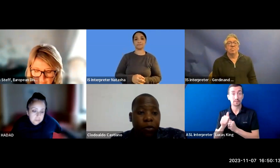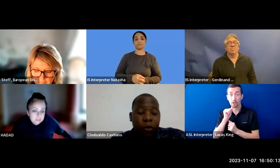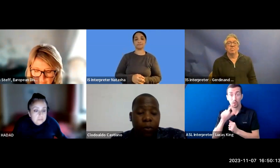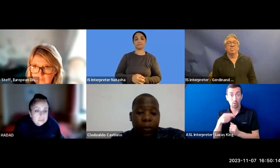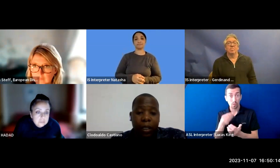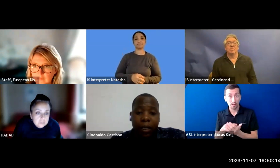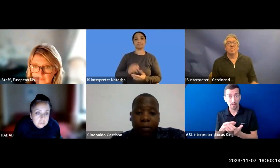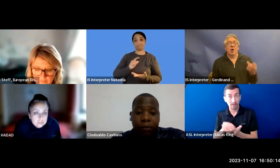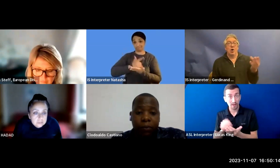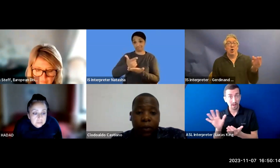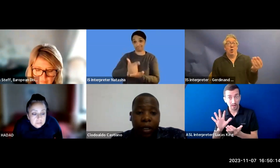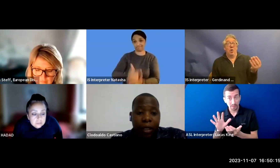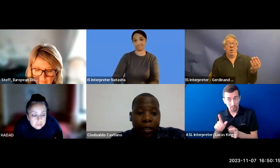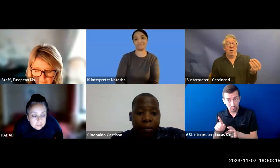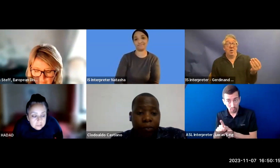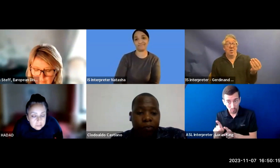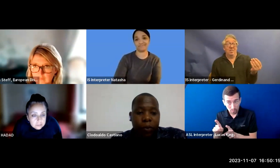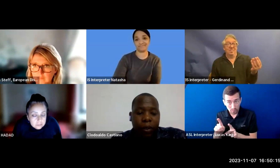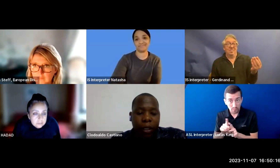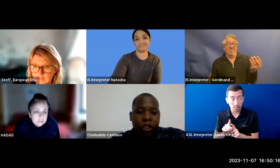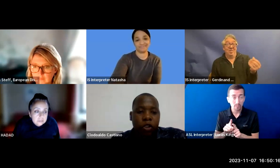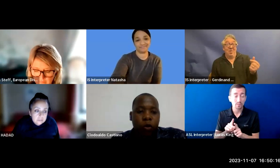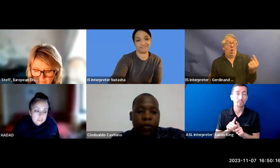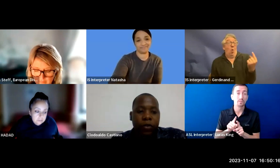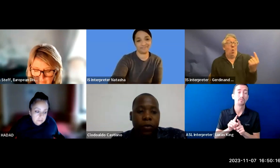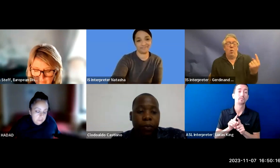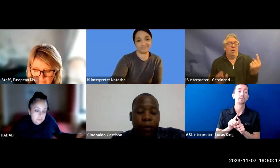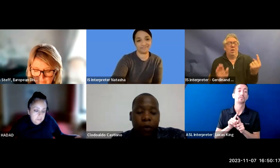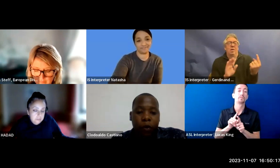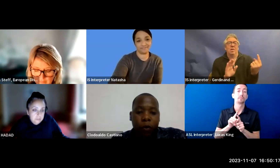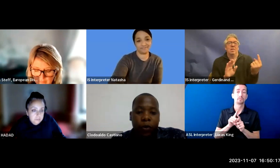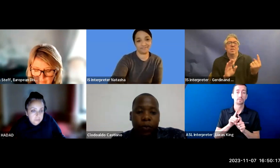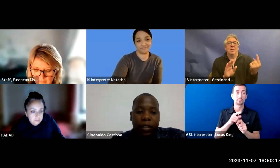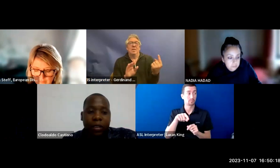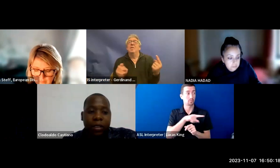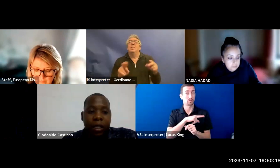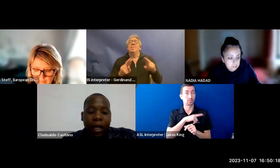But having also international cooperation partners